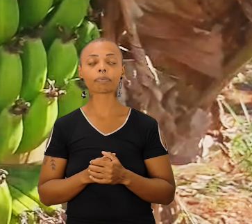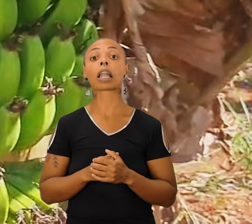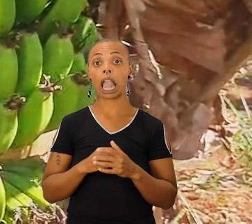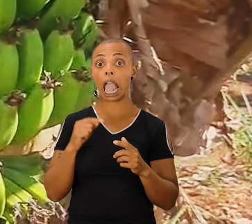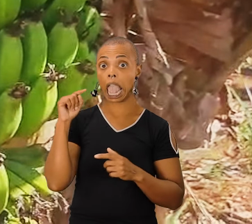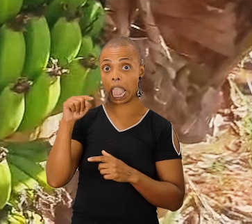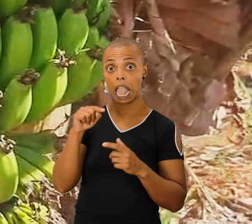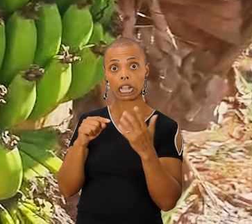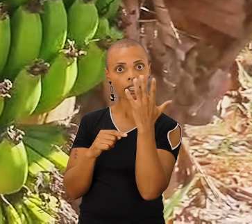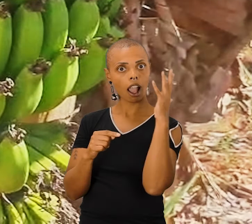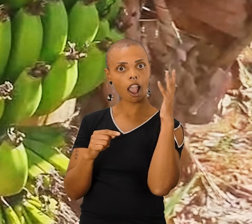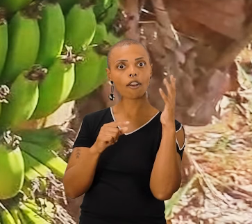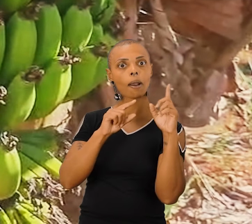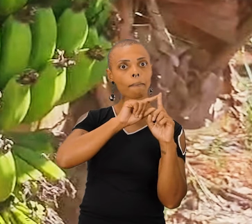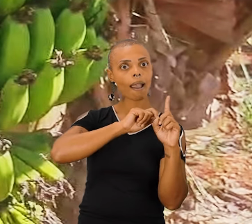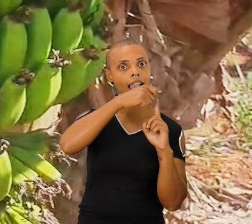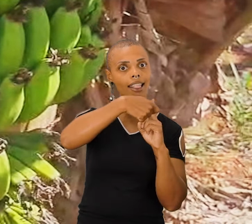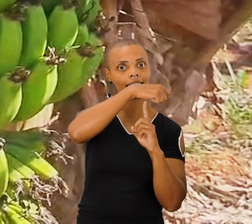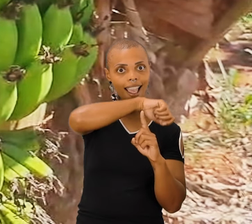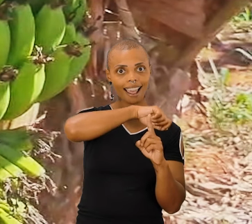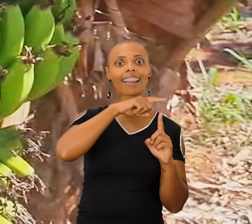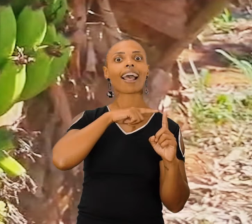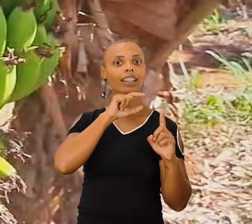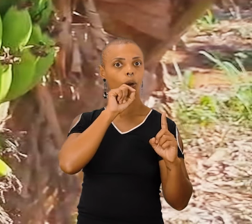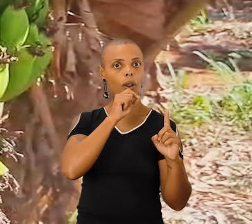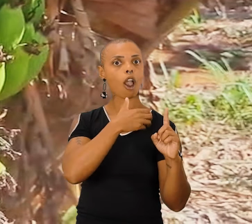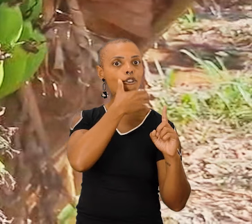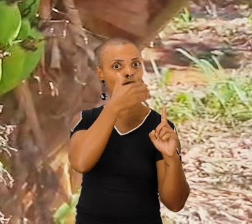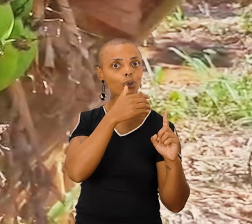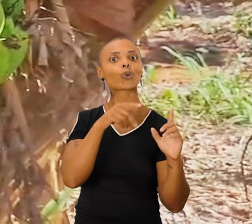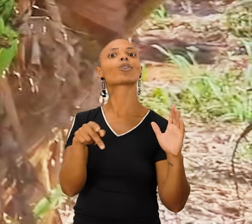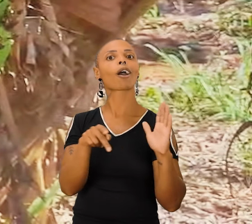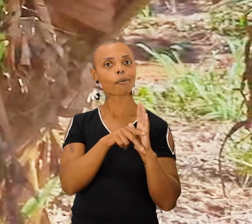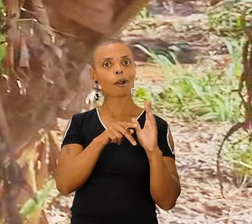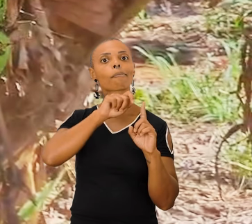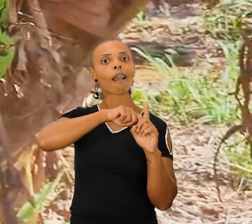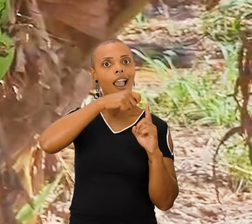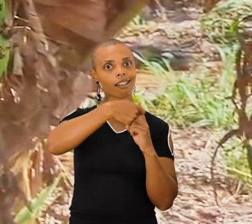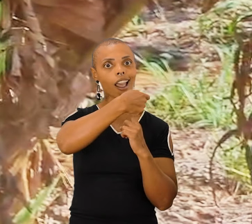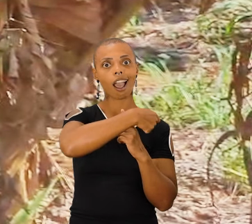[Boy] This one is a banana tree, and it produces a fruit called banana.